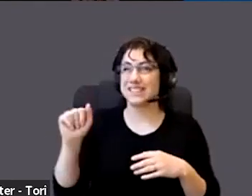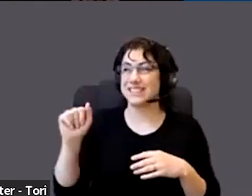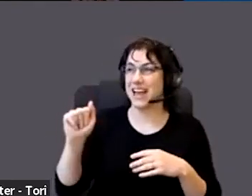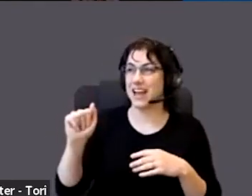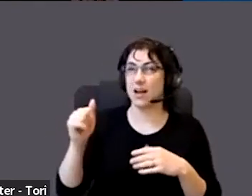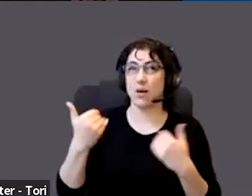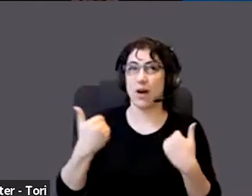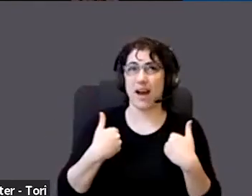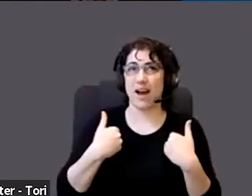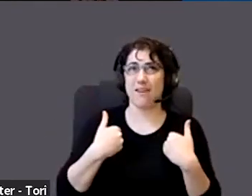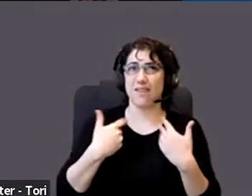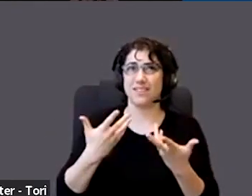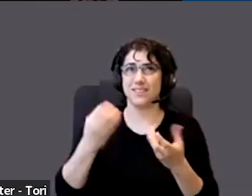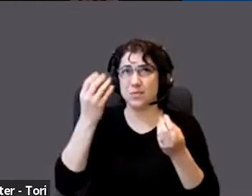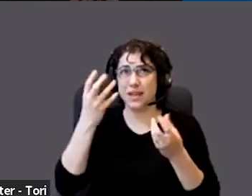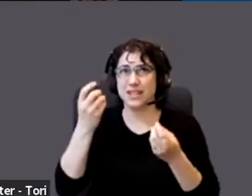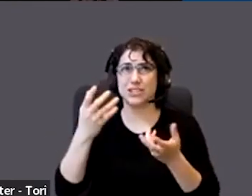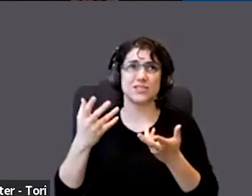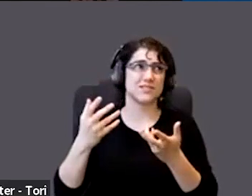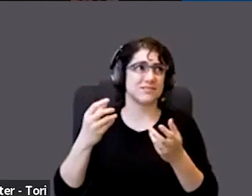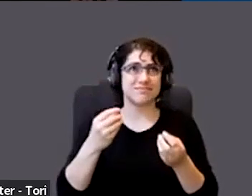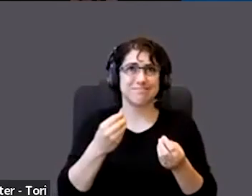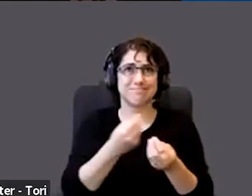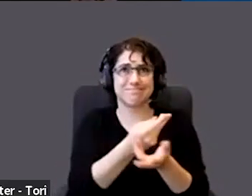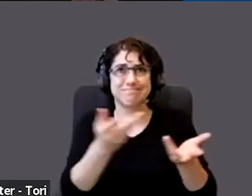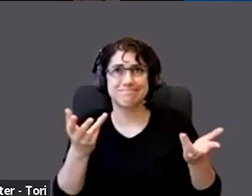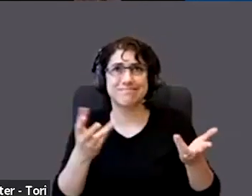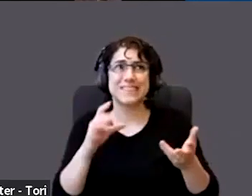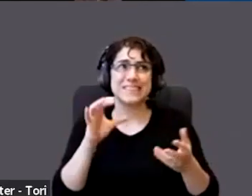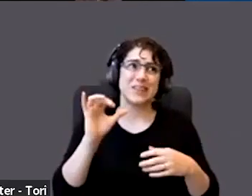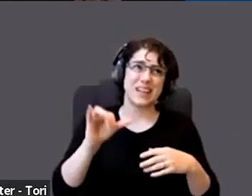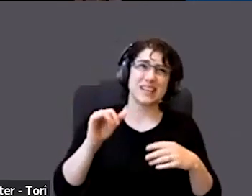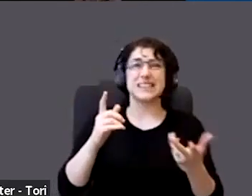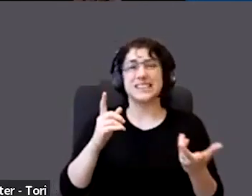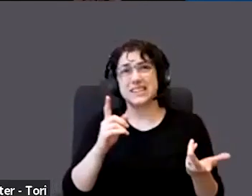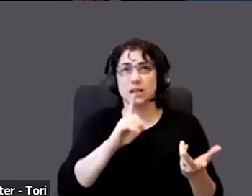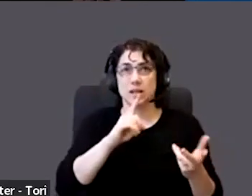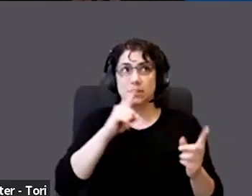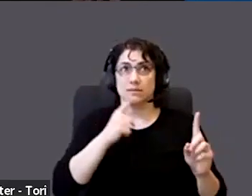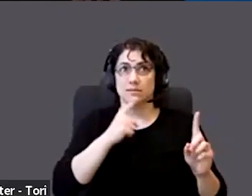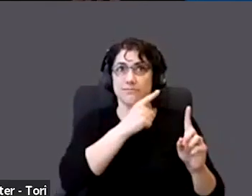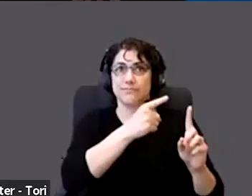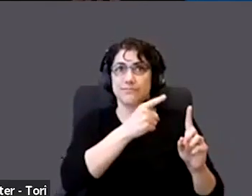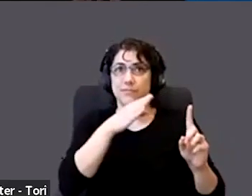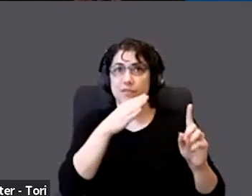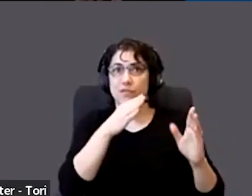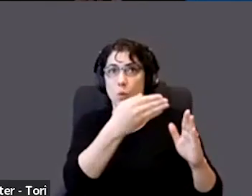So it's going to be a data issue, as well as working towards longitudinally available